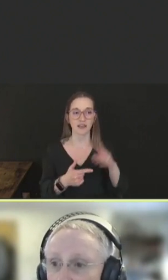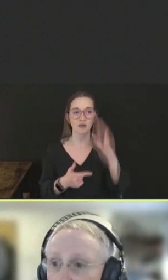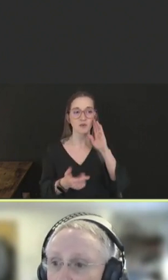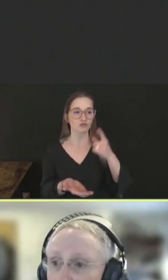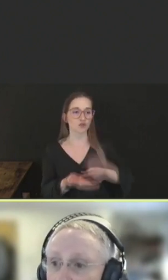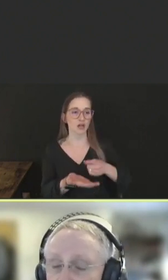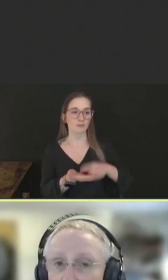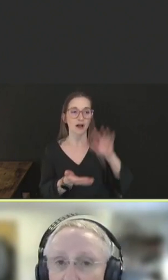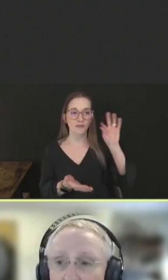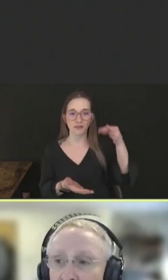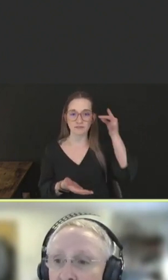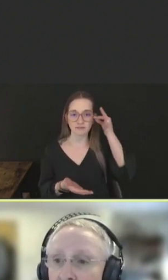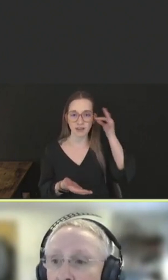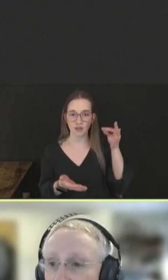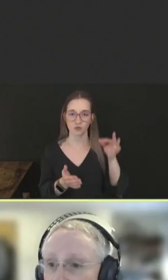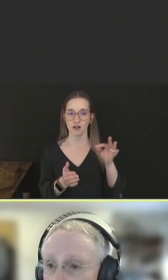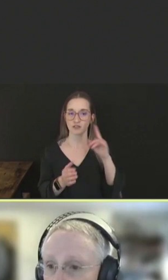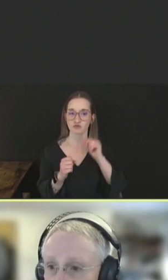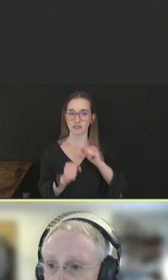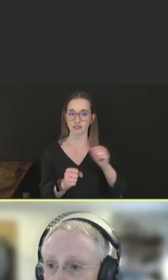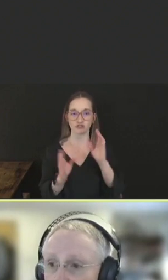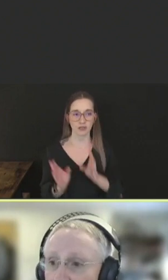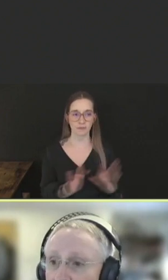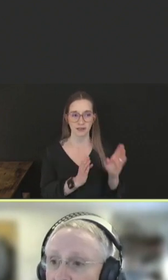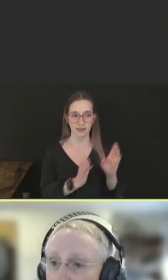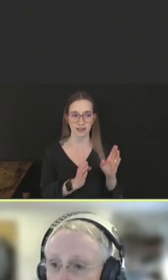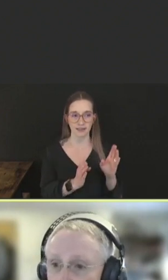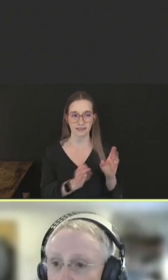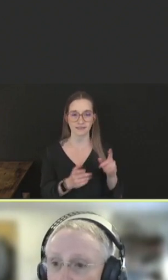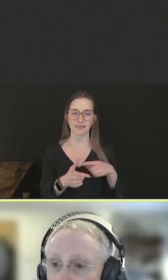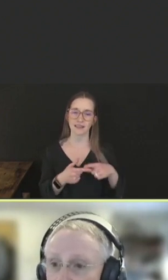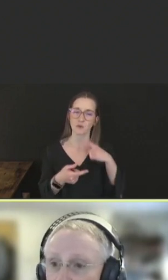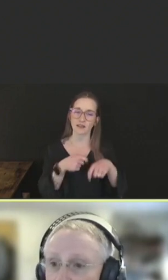will conclude with our federal agency and liaison representative updates and public comments.